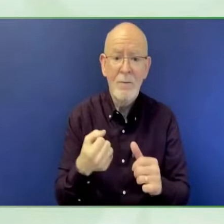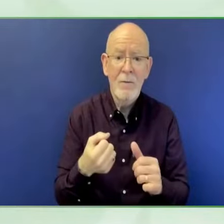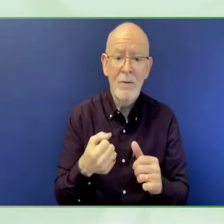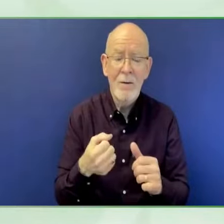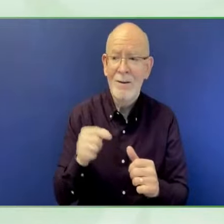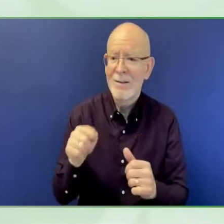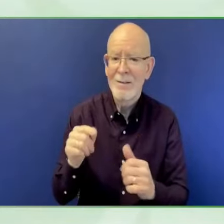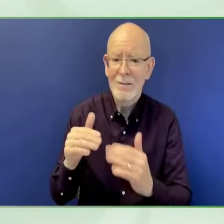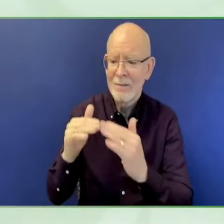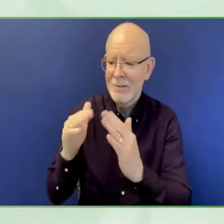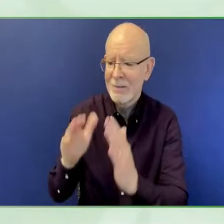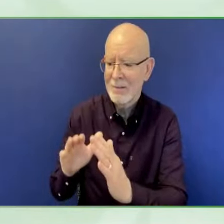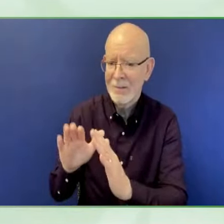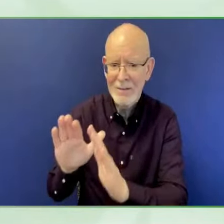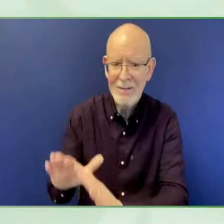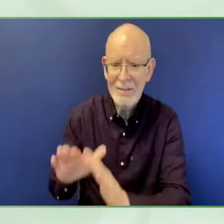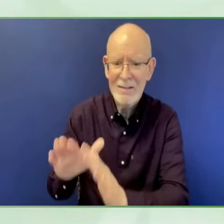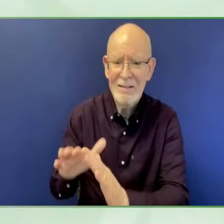Is it different from continent to continent?